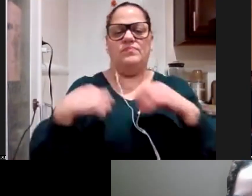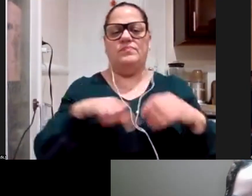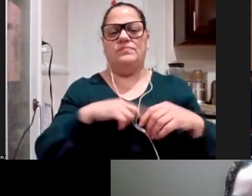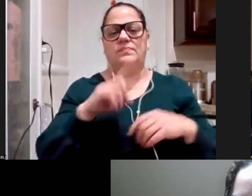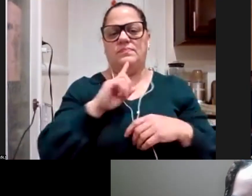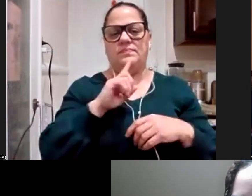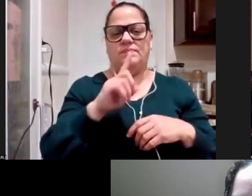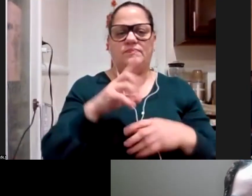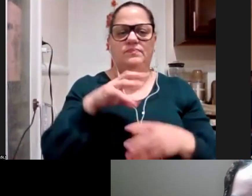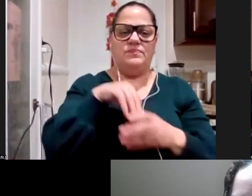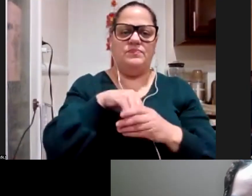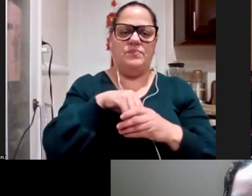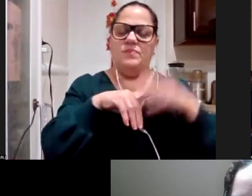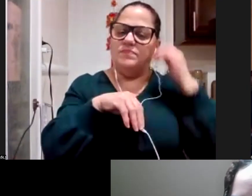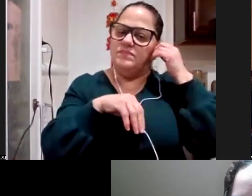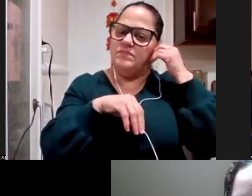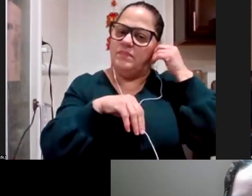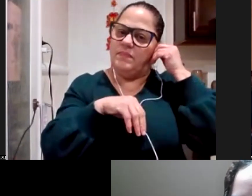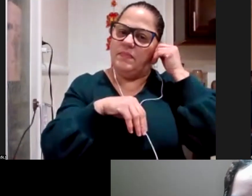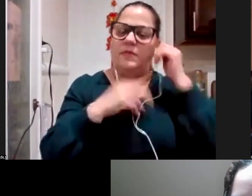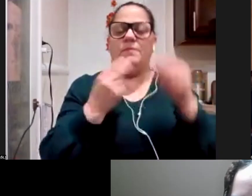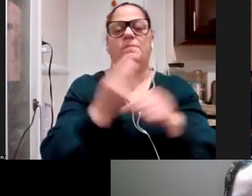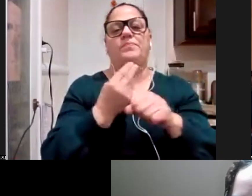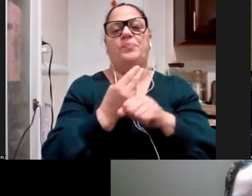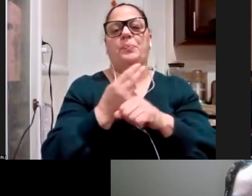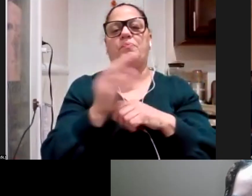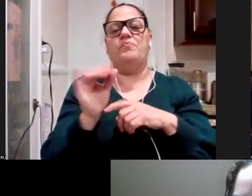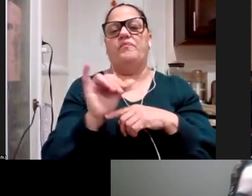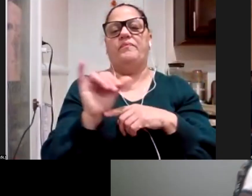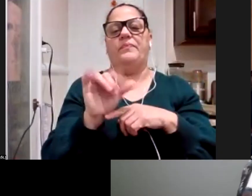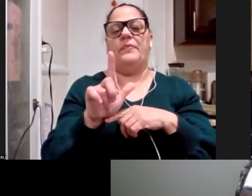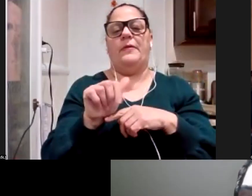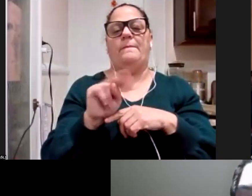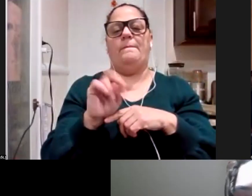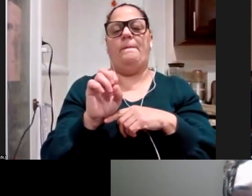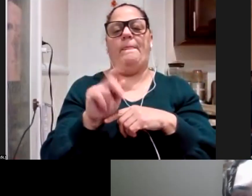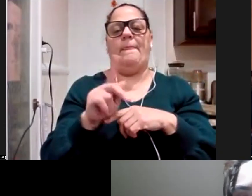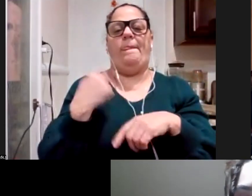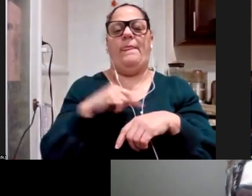trying to get into tonight's event using that link um and not using the link that we sent out